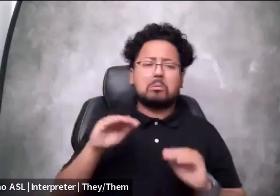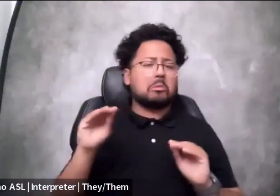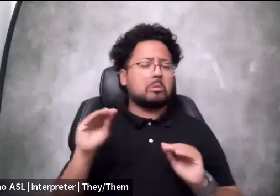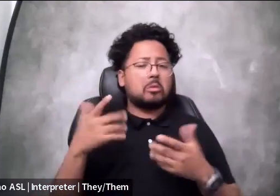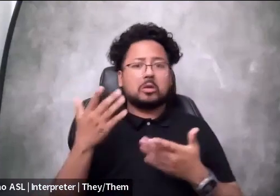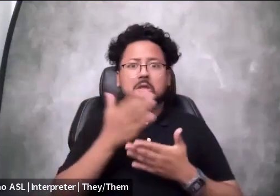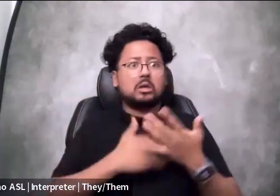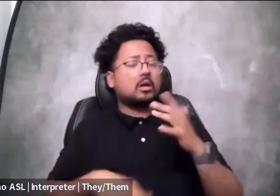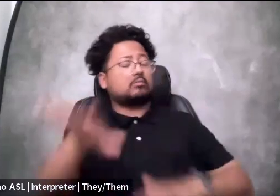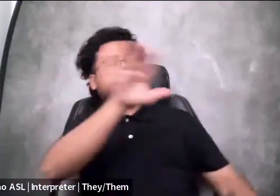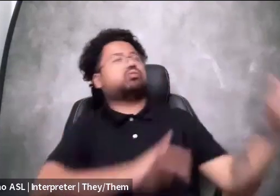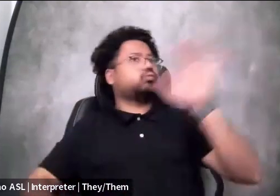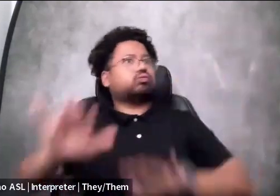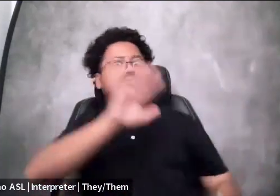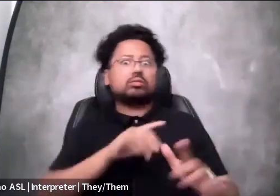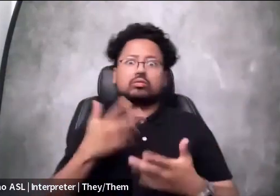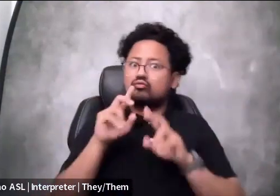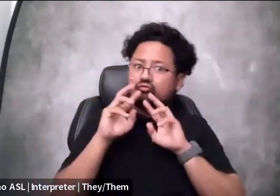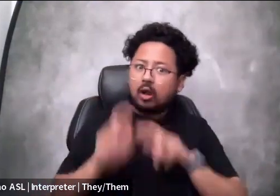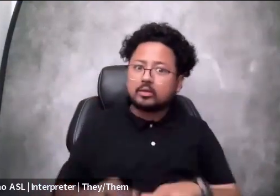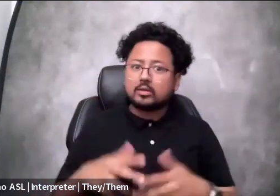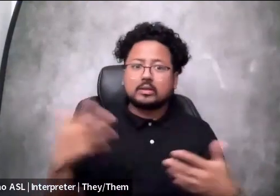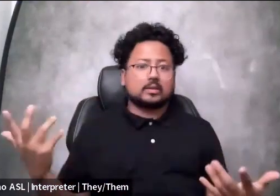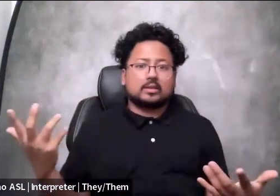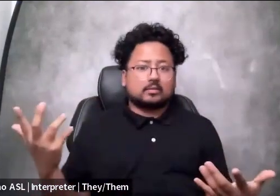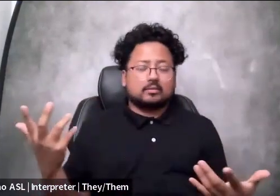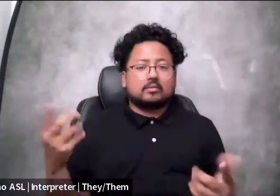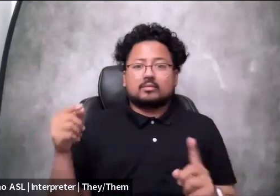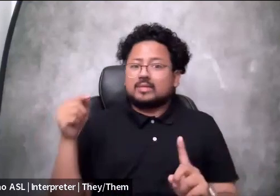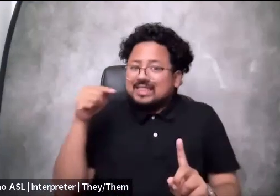as she was expecting. And she gets to exist.